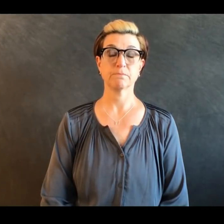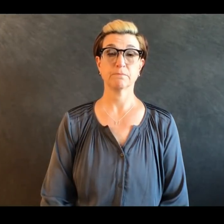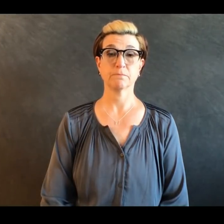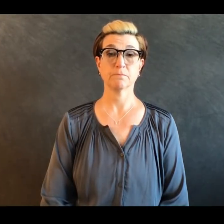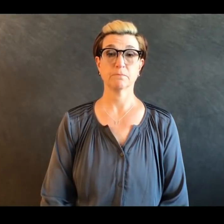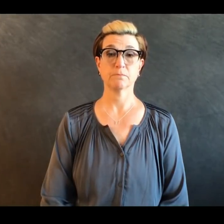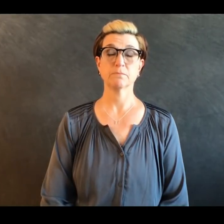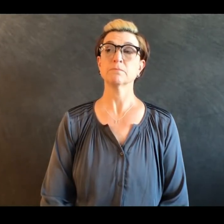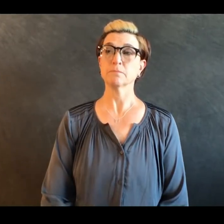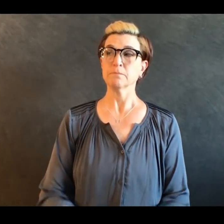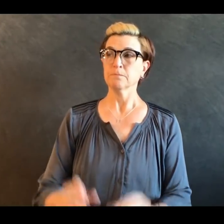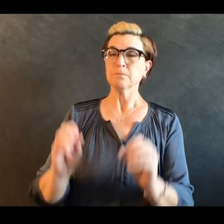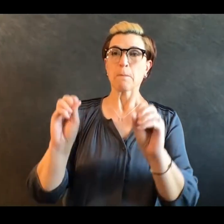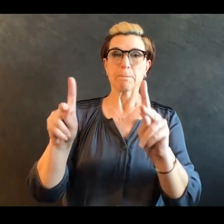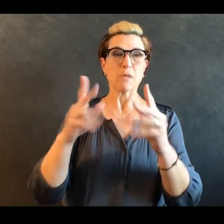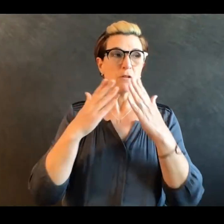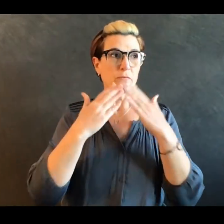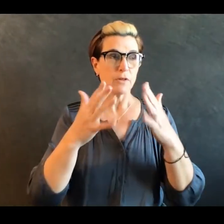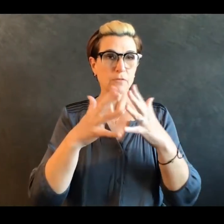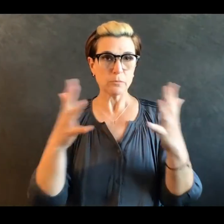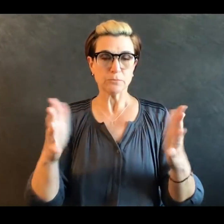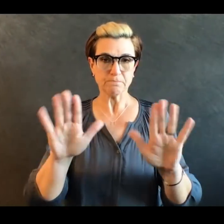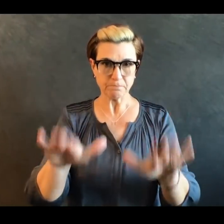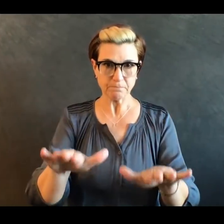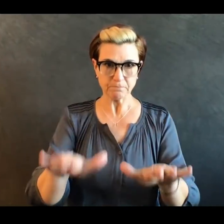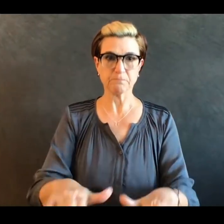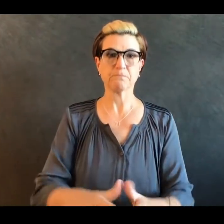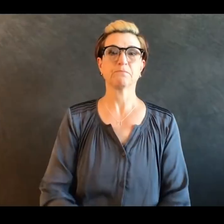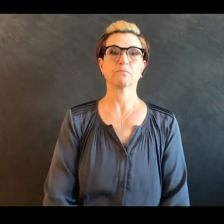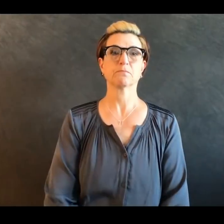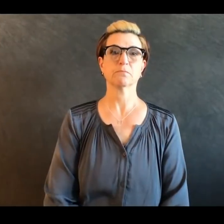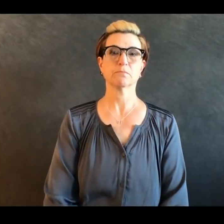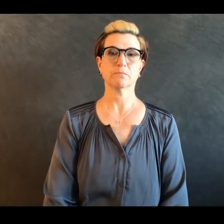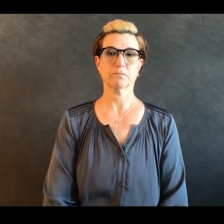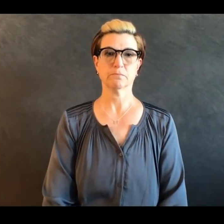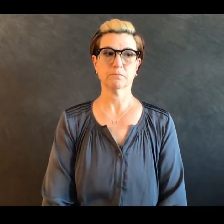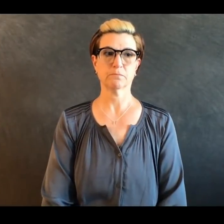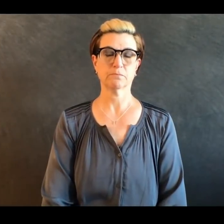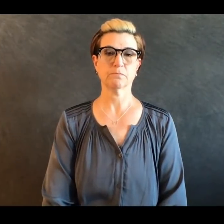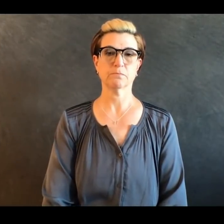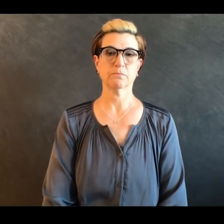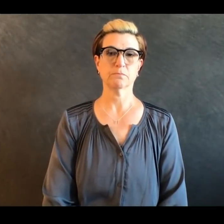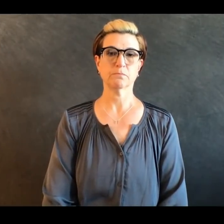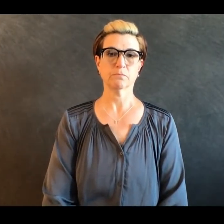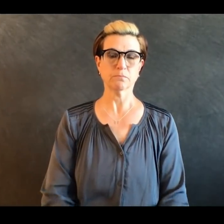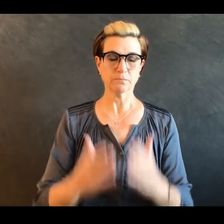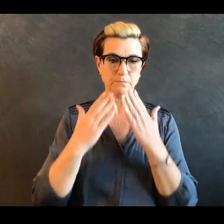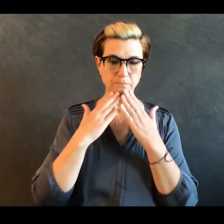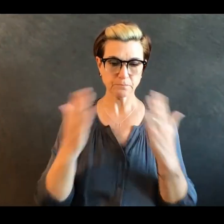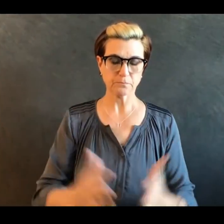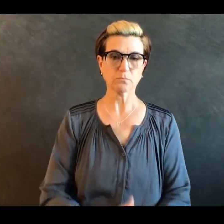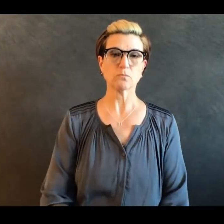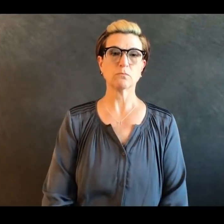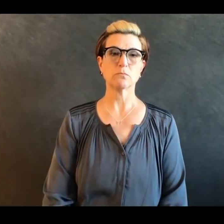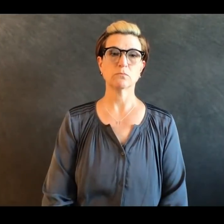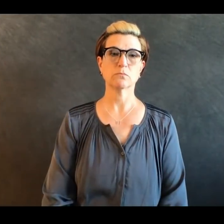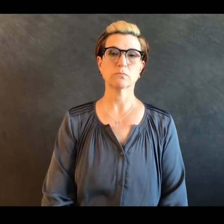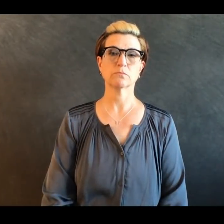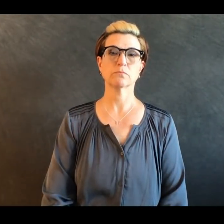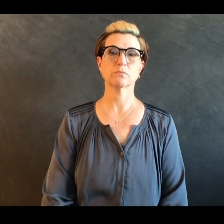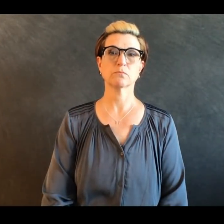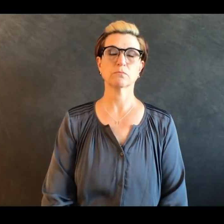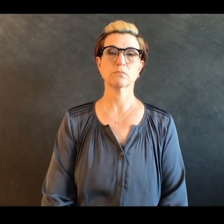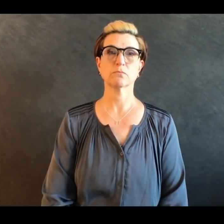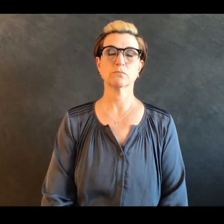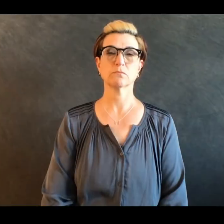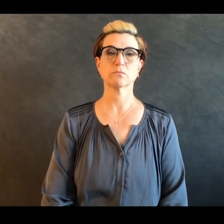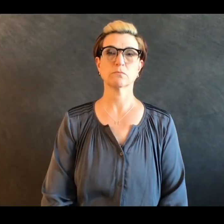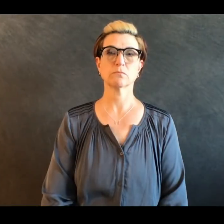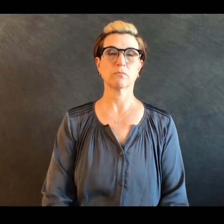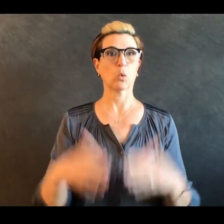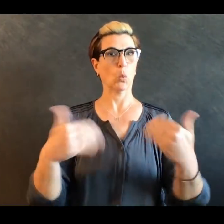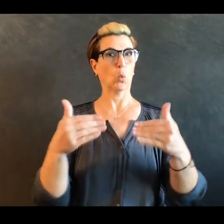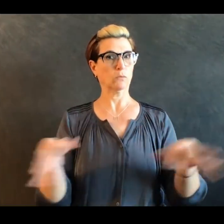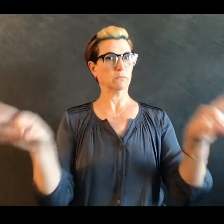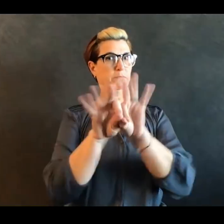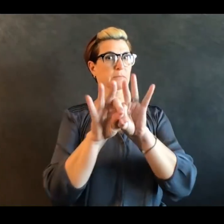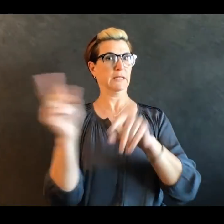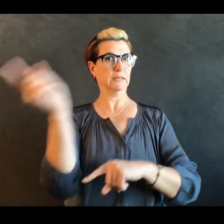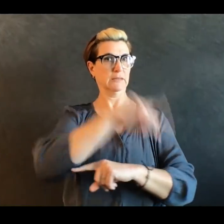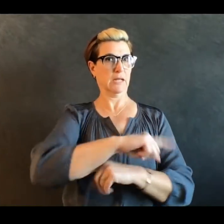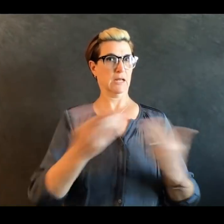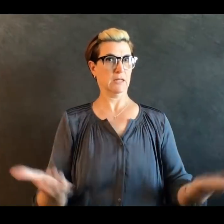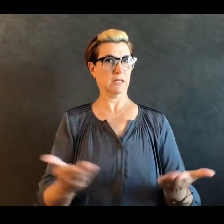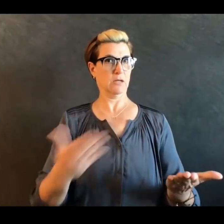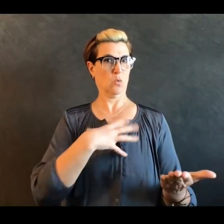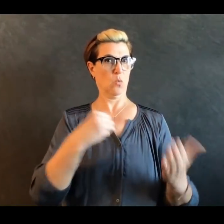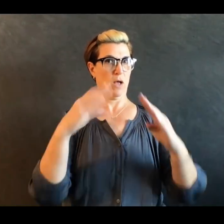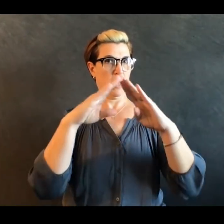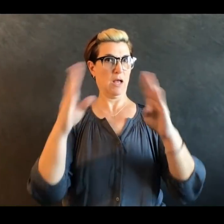okay thank you very much please thank you a big day today at the White House